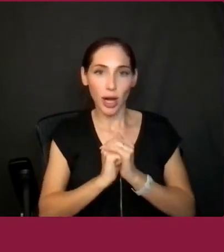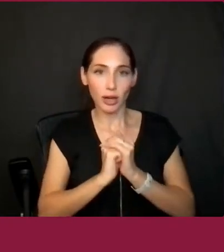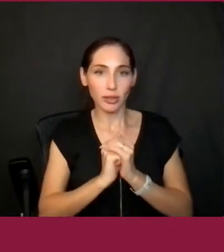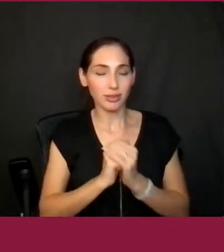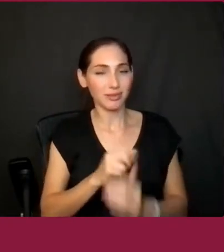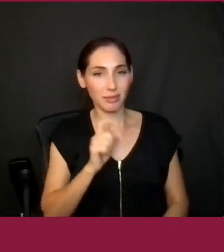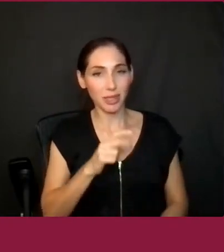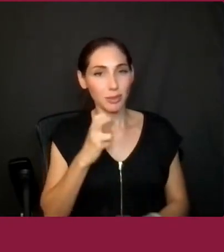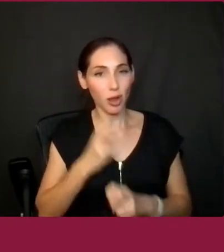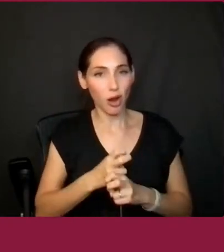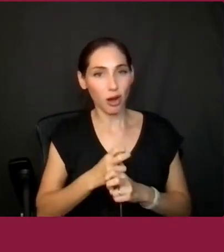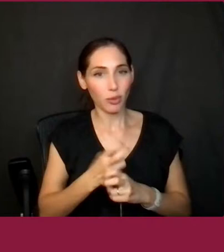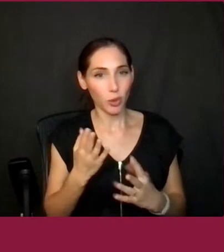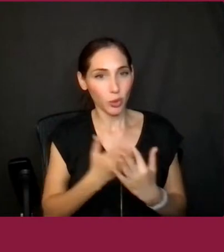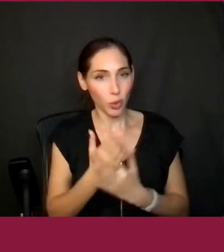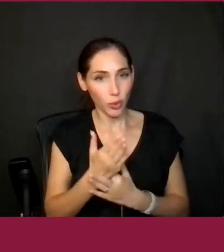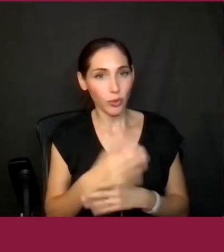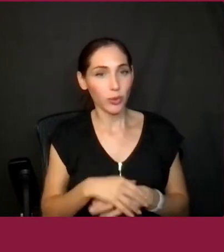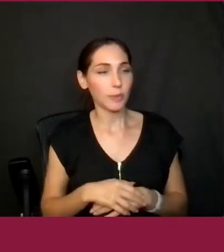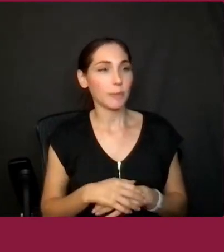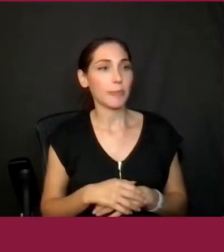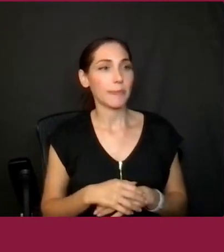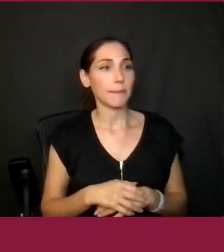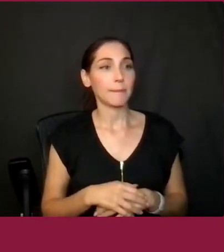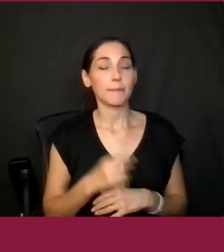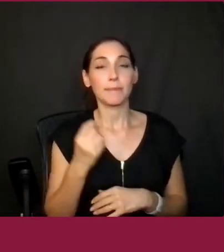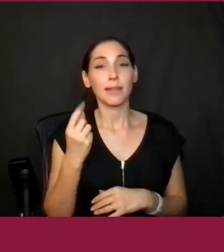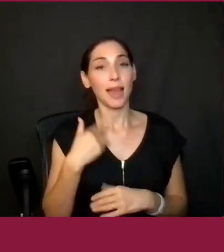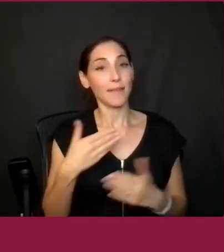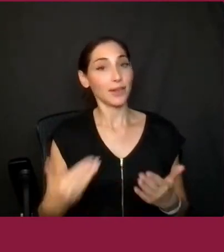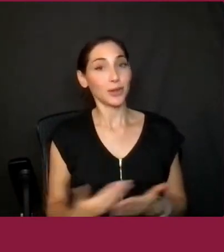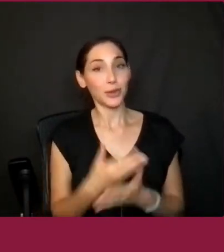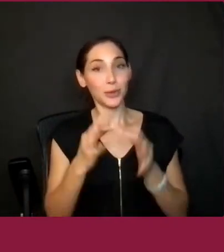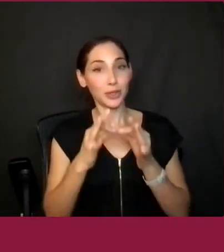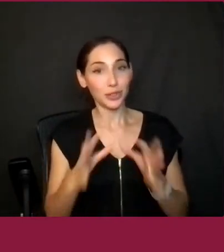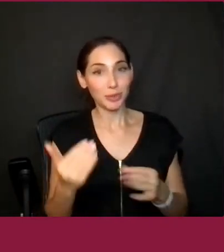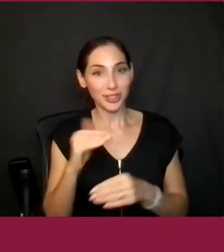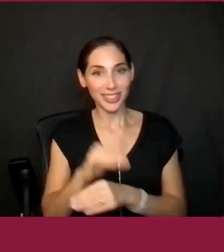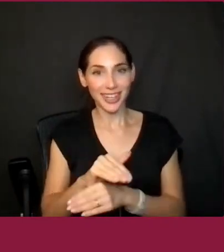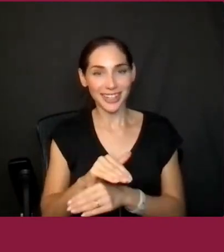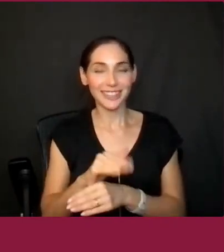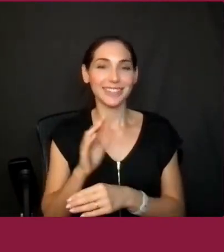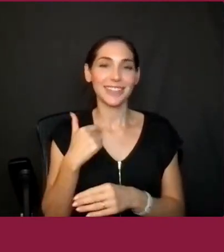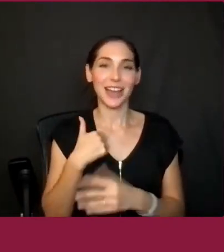Um, we have a new interpreter. I want you to know that I noticed,